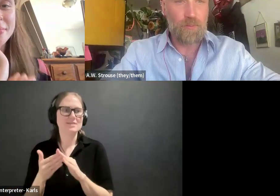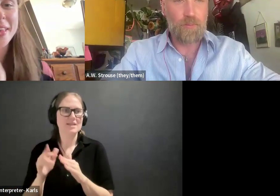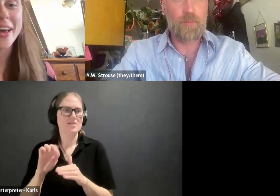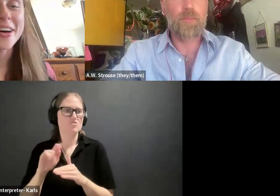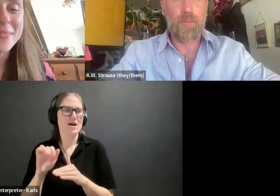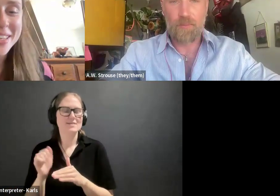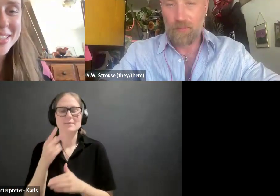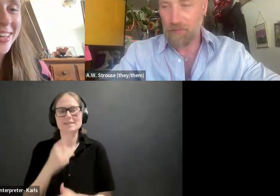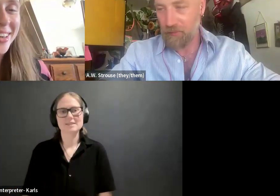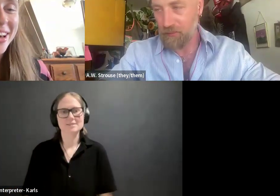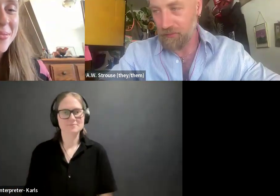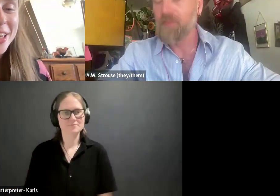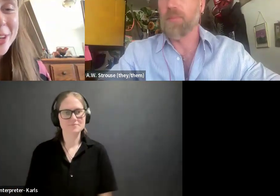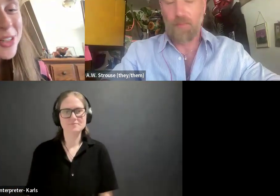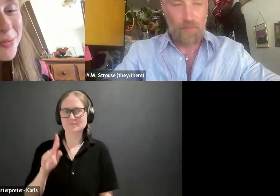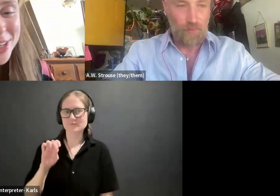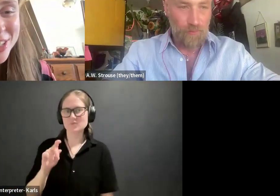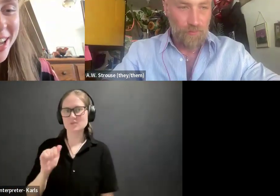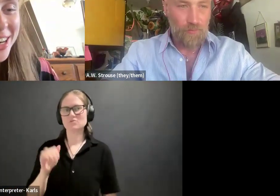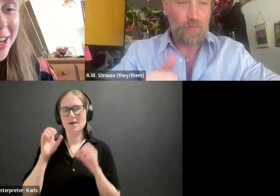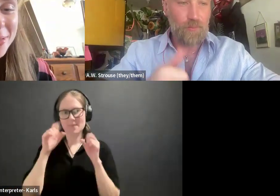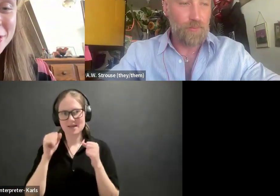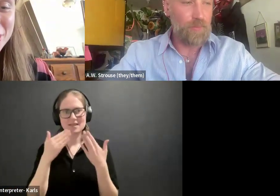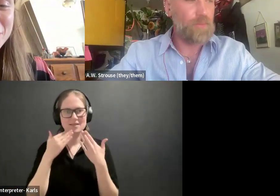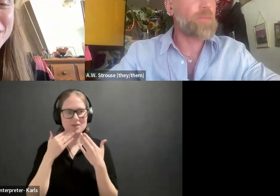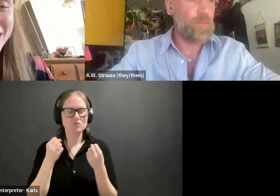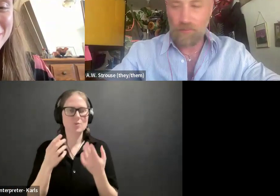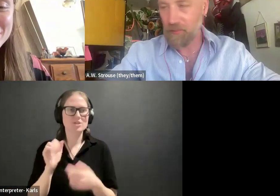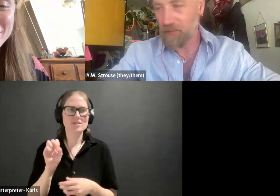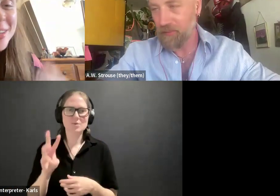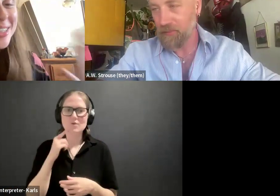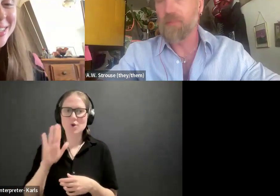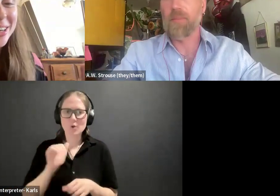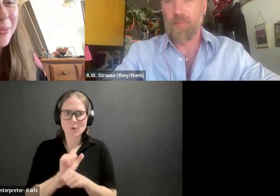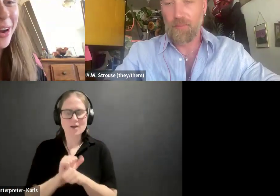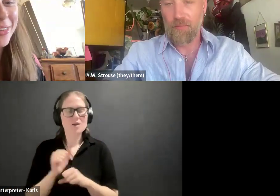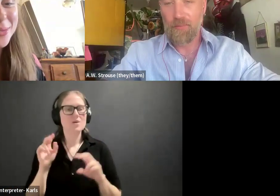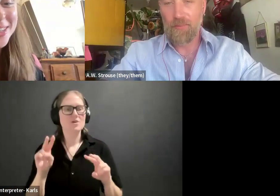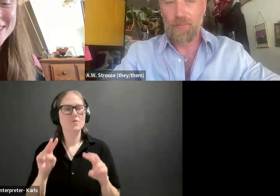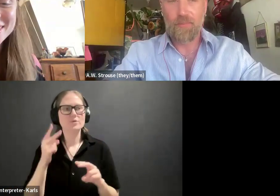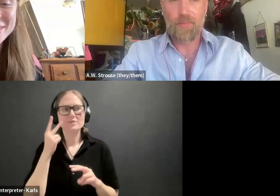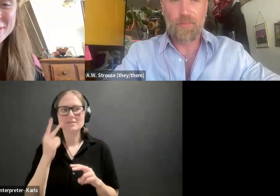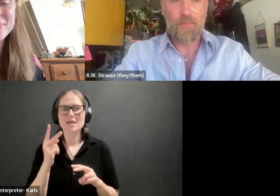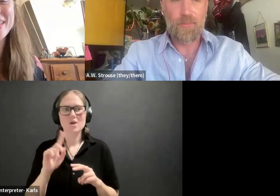Amazing. Um, thank you so much, AW, for your work, and we look forward to seeing where this work takes you.